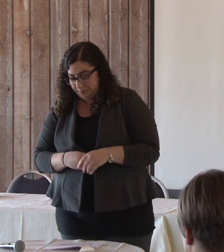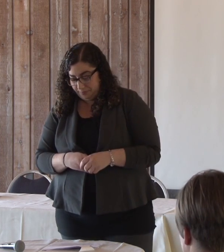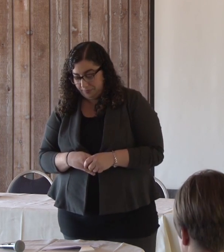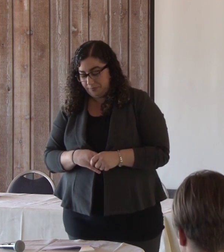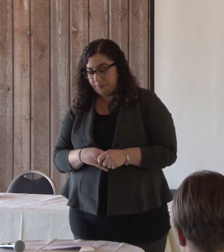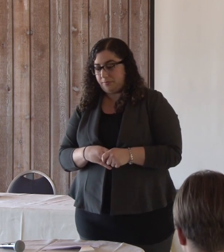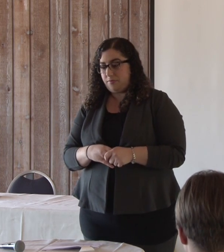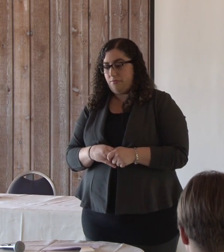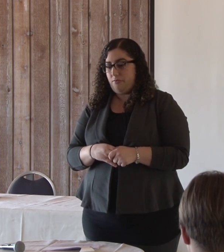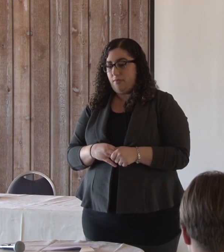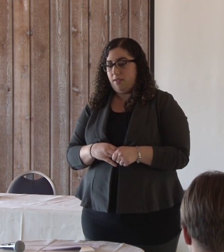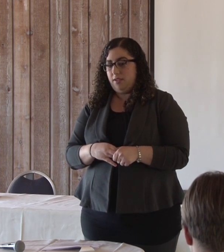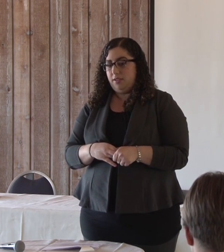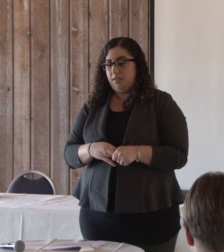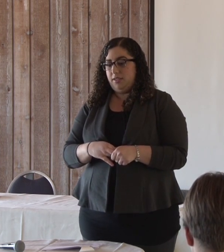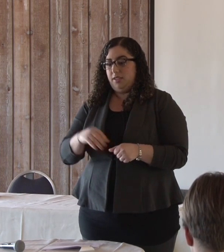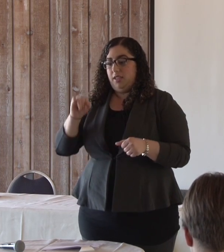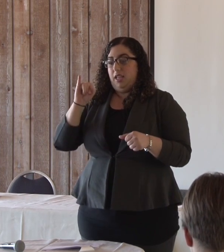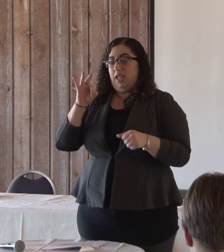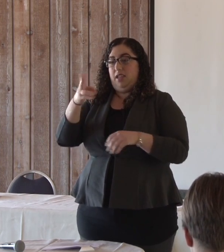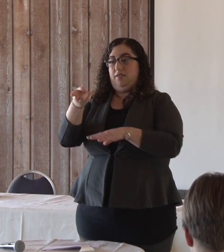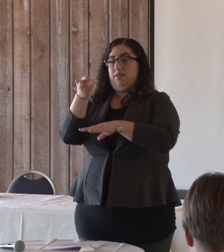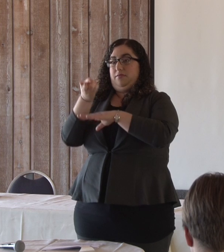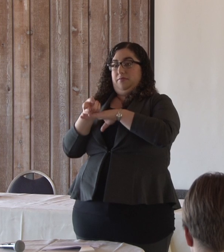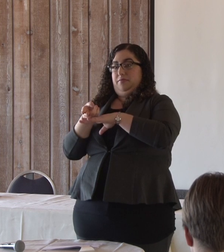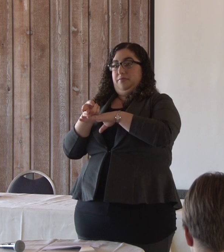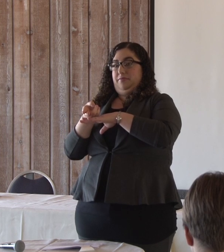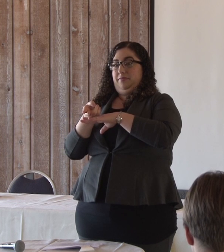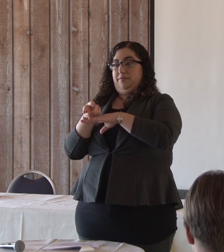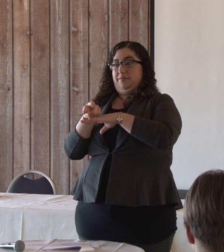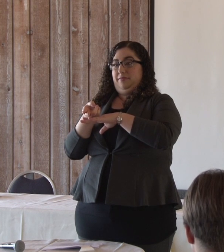Which is video relay interpreting.